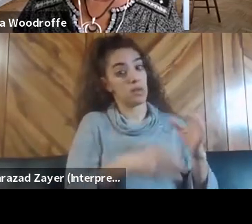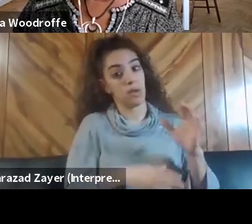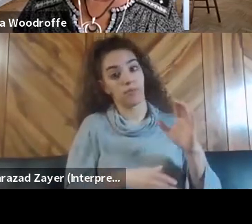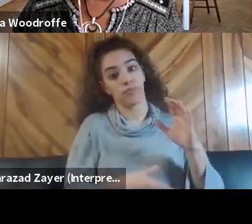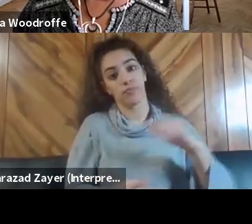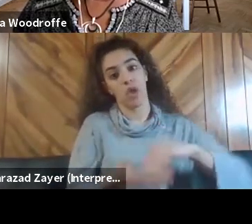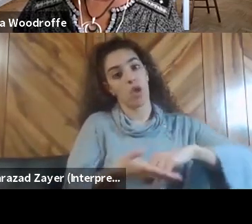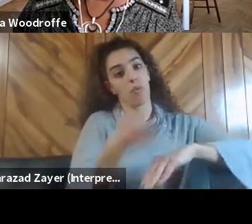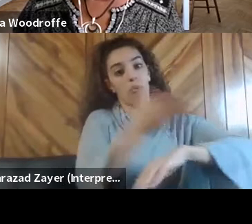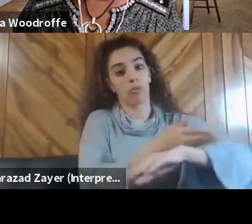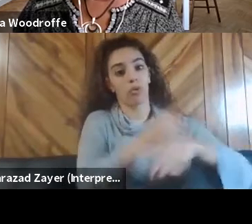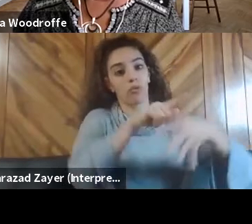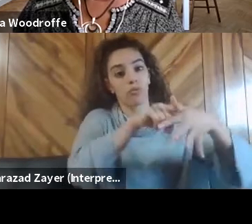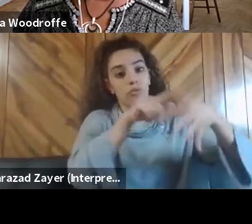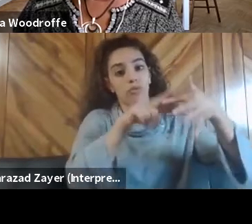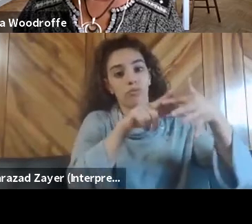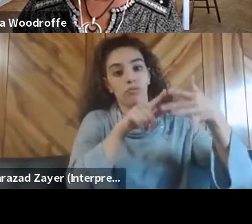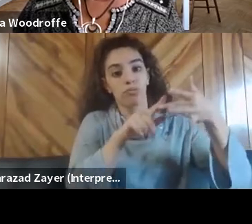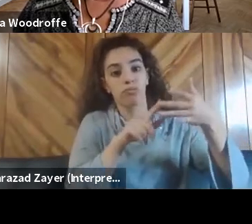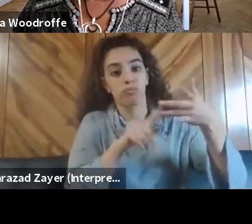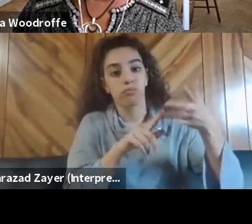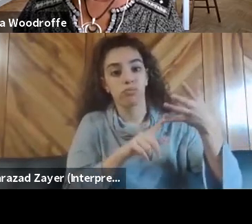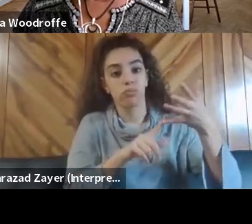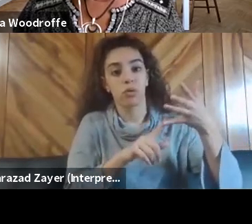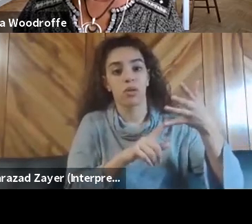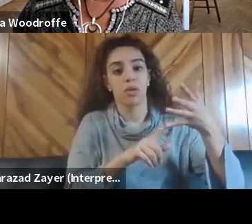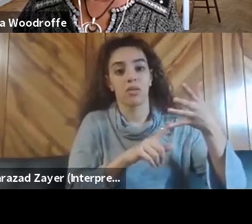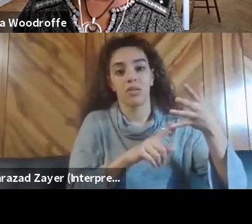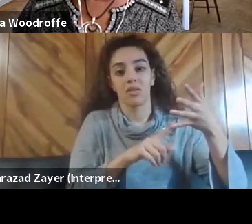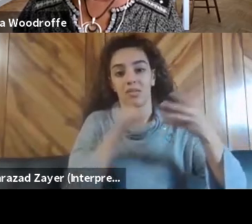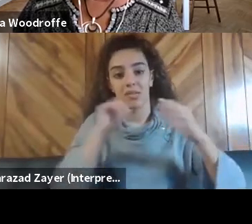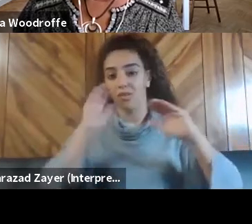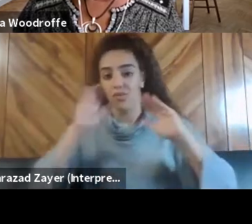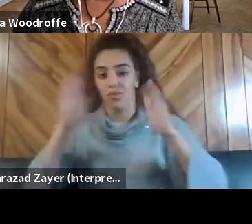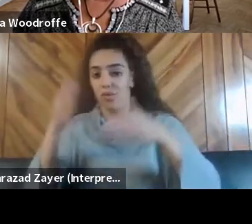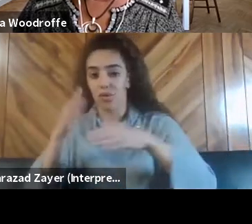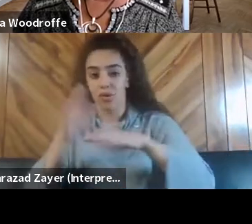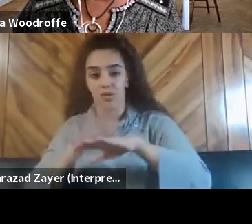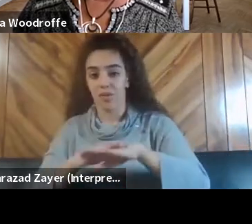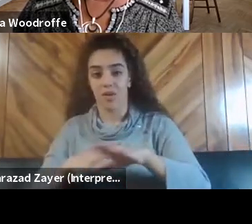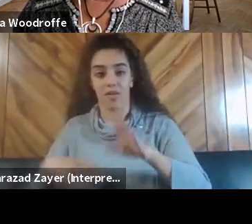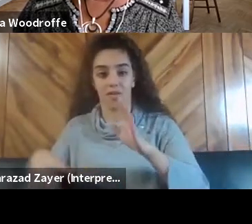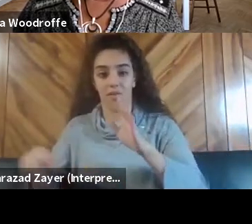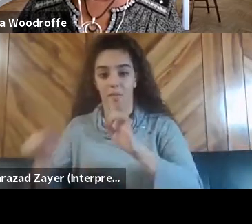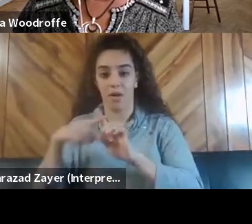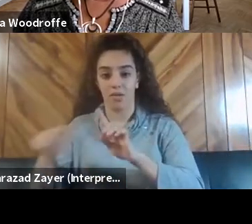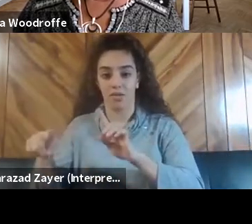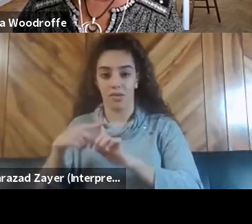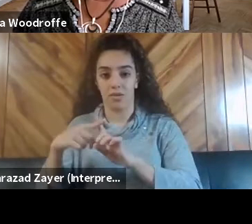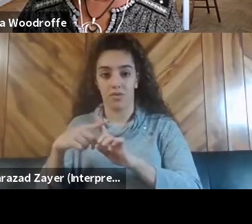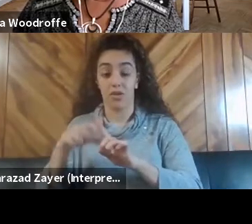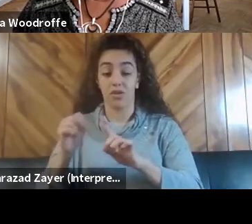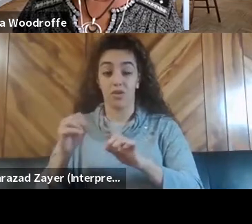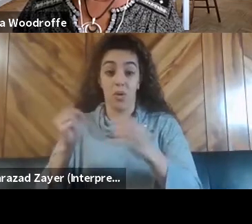only saw one negative. And so they immediately pulled him out. And never, you know, and then it wasn't until, you know, a year